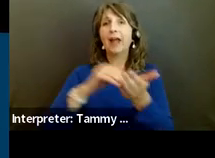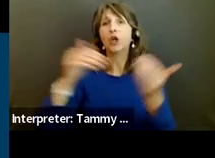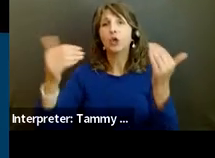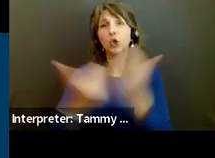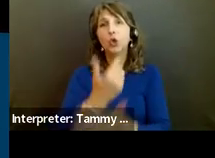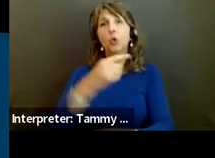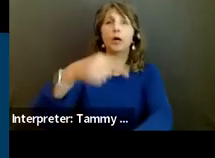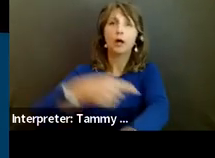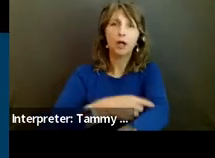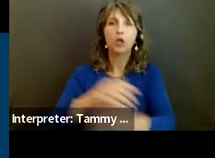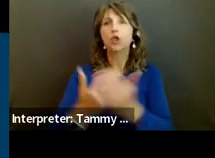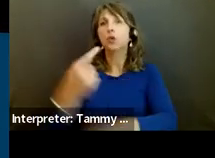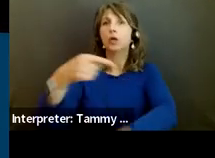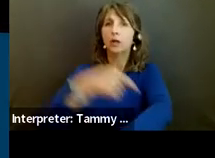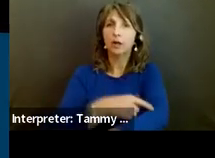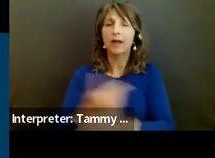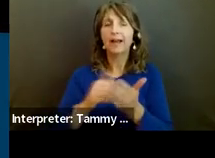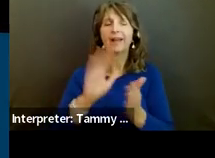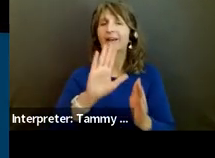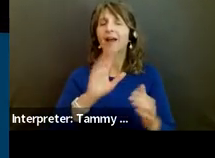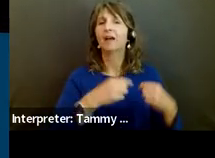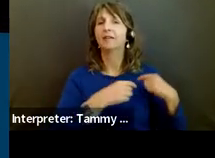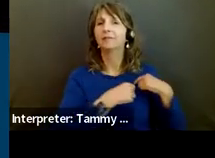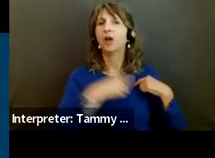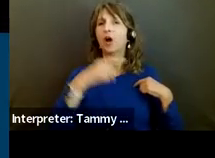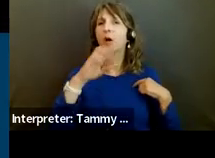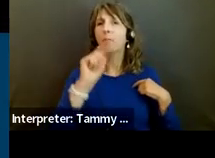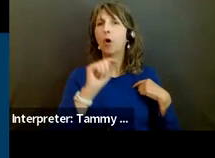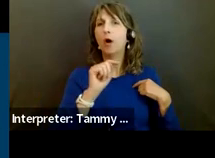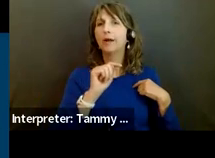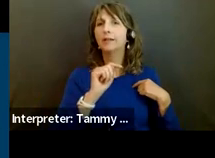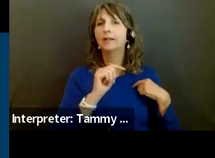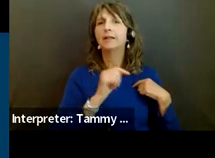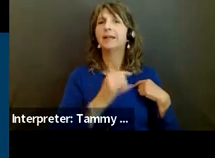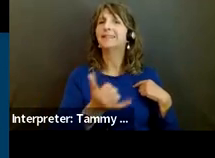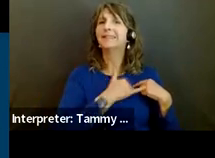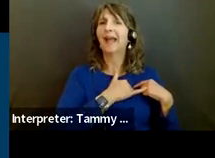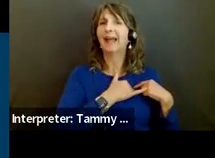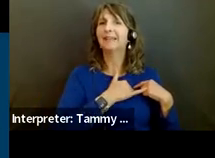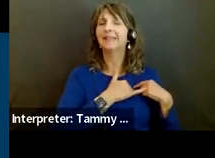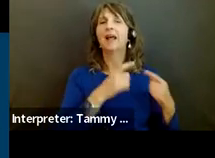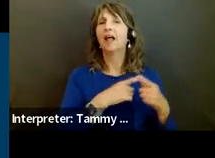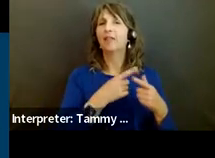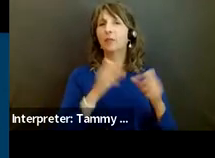veins, result in, you know, hematomas and other things. So we place this port and that way we can just access the same thing.